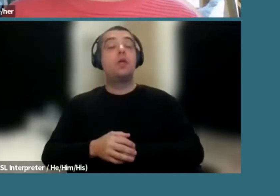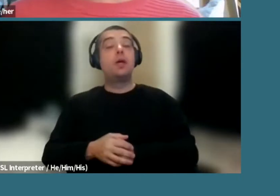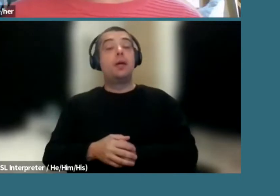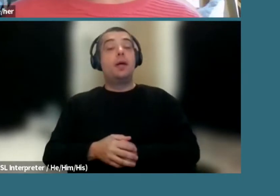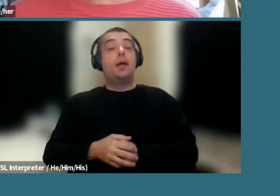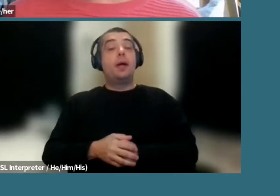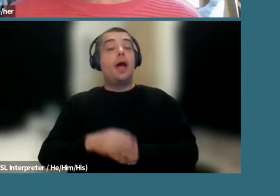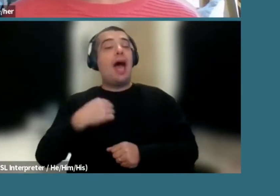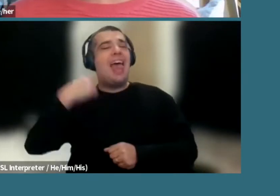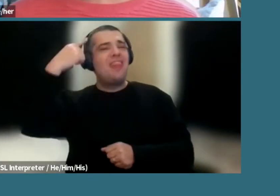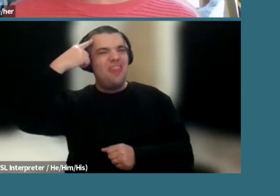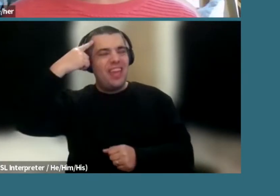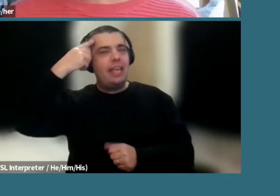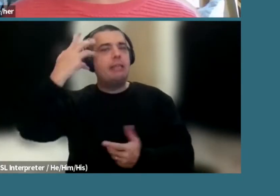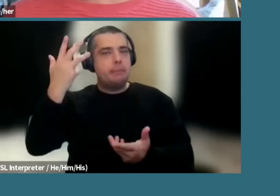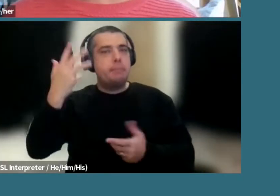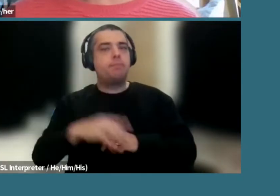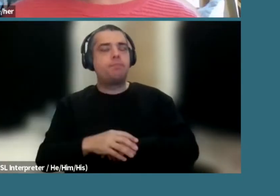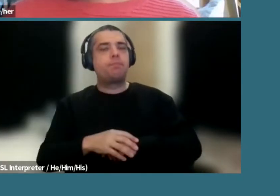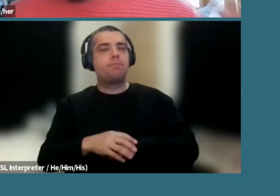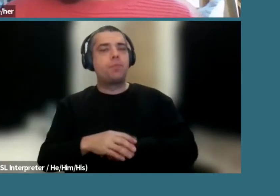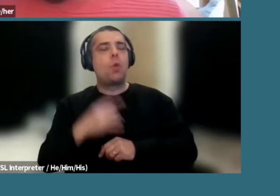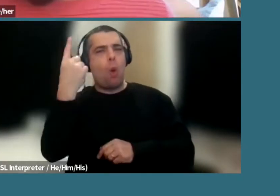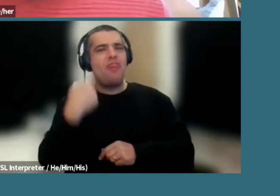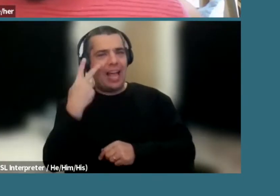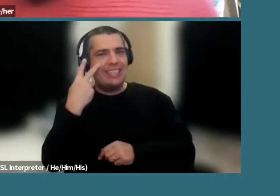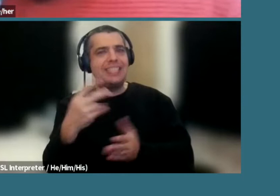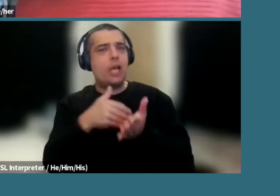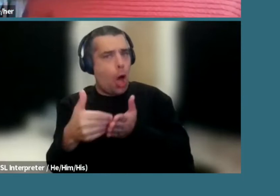I think that one thing that I come across when I do these workshops